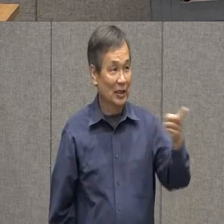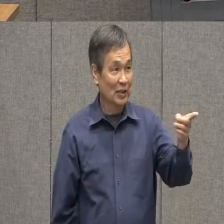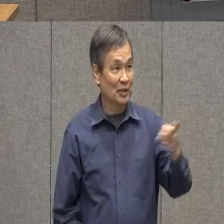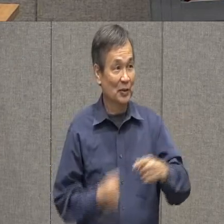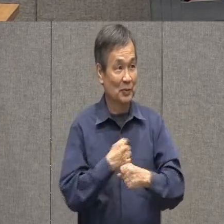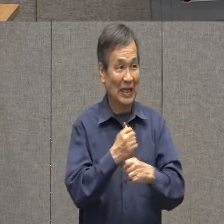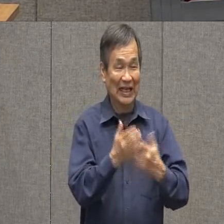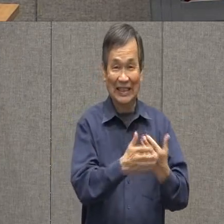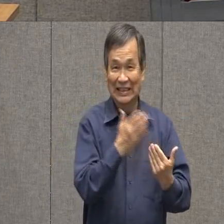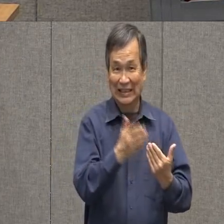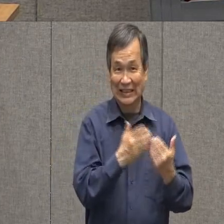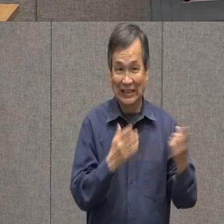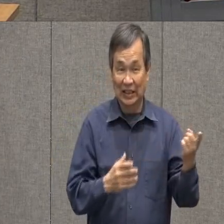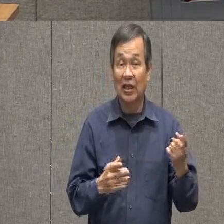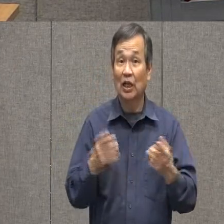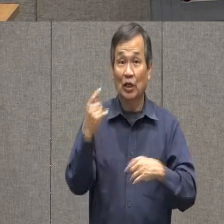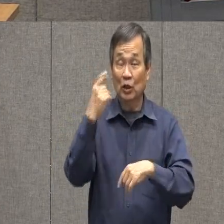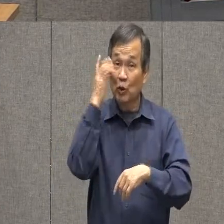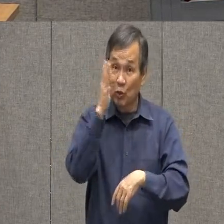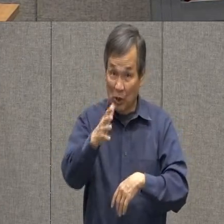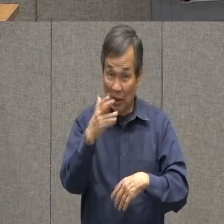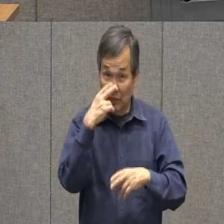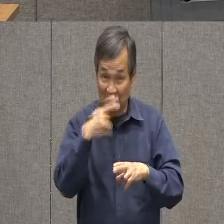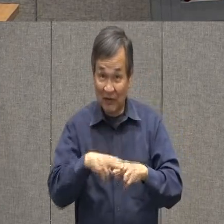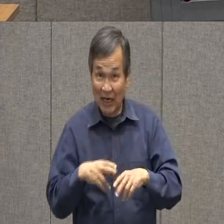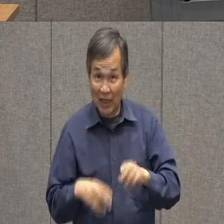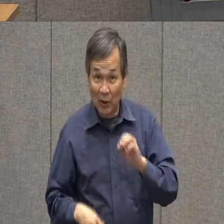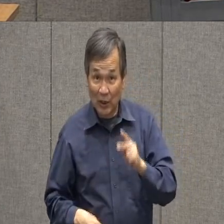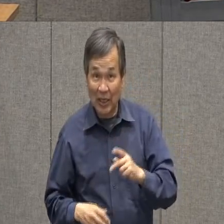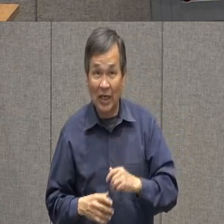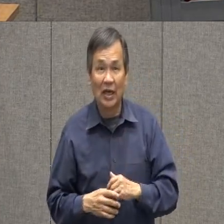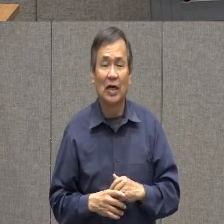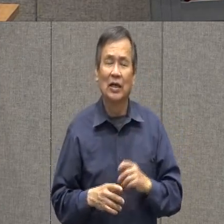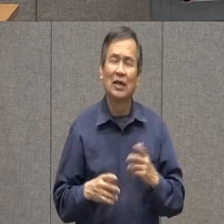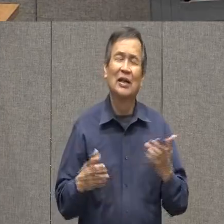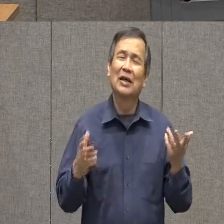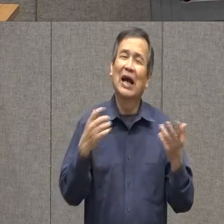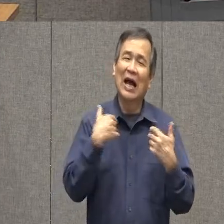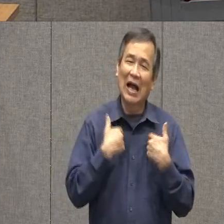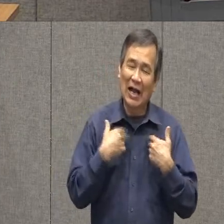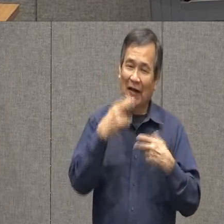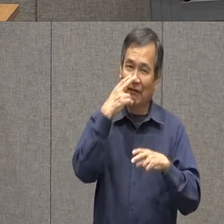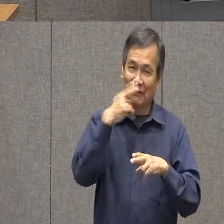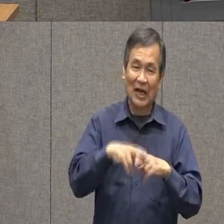We're gonna have a lot of fun. And remember, artists, this should be fun. Don't worry about it.